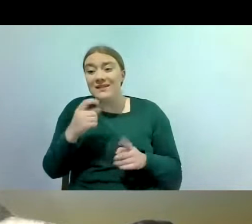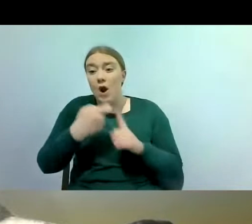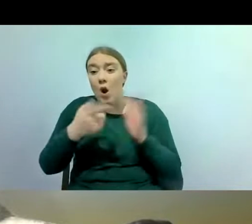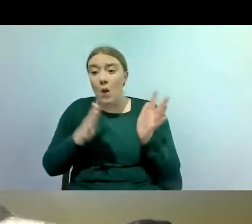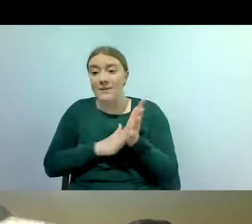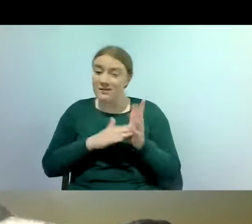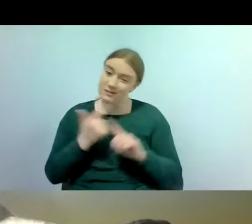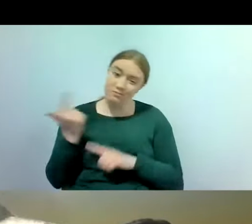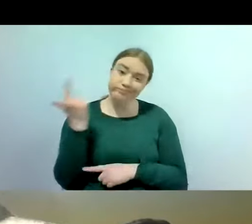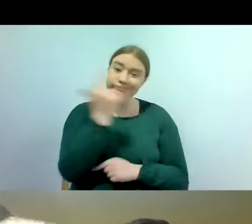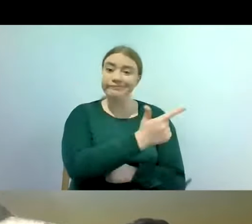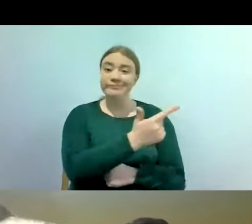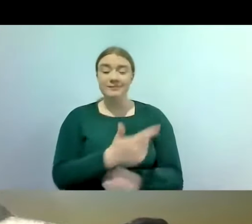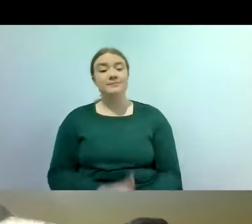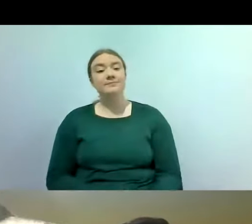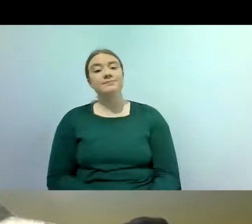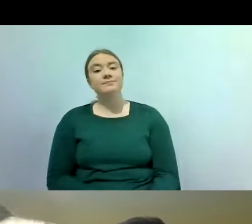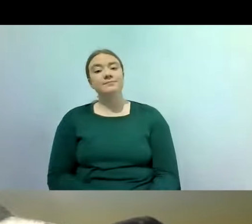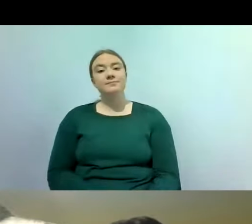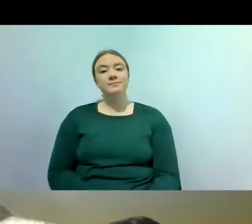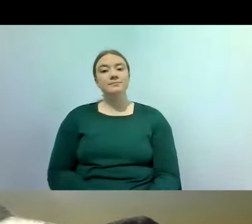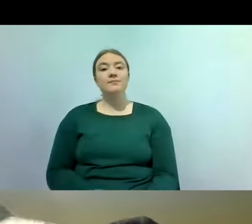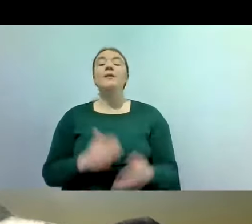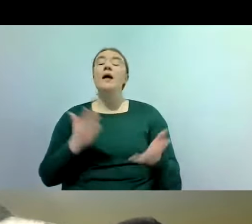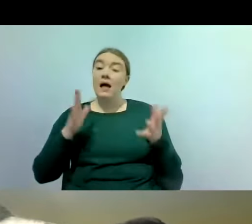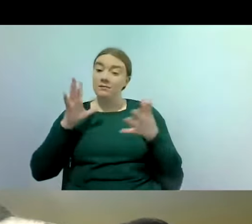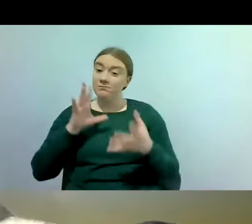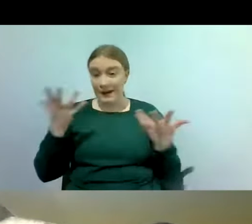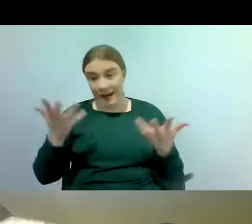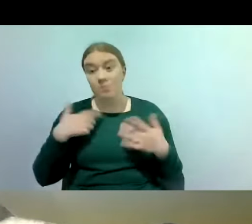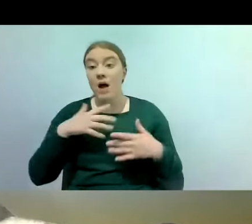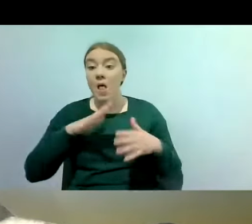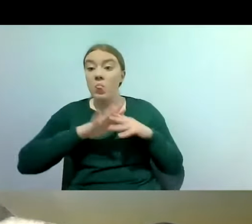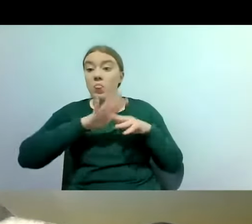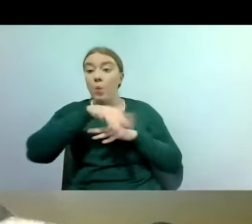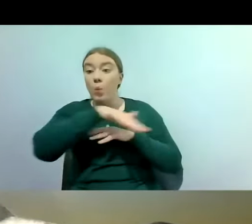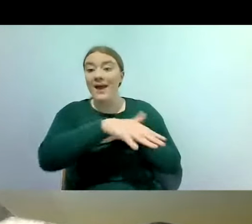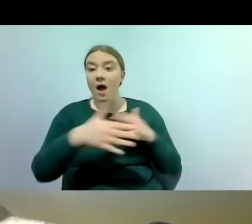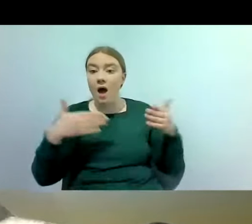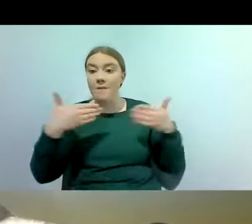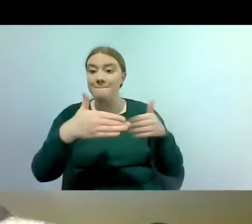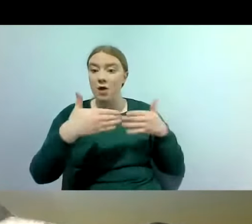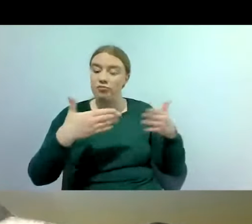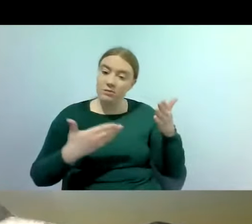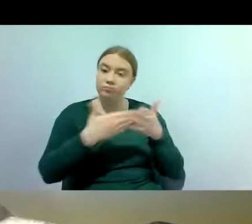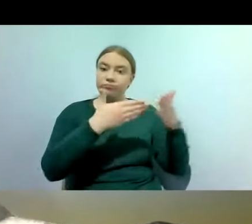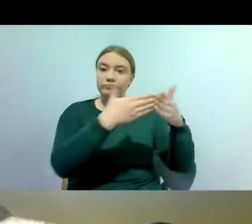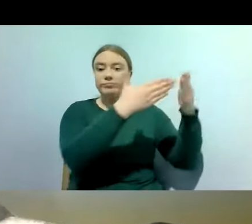and uh for the weirs in the river severn um uh represents at the upstream